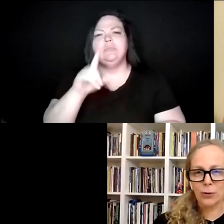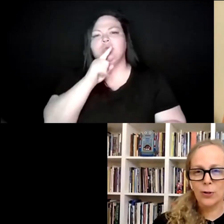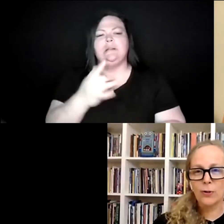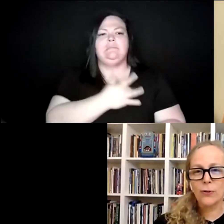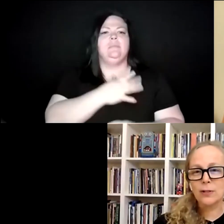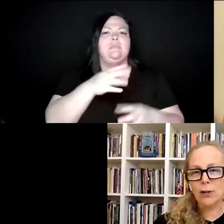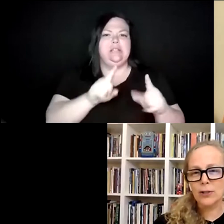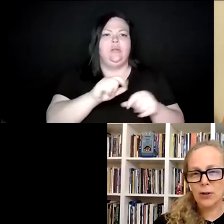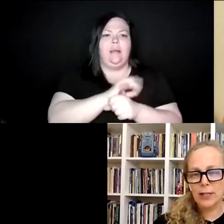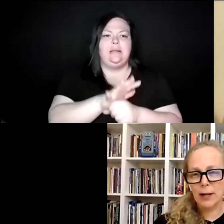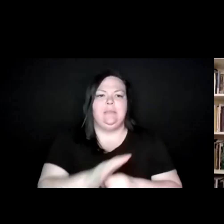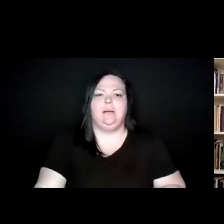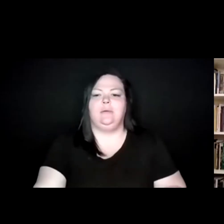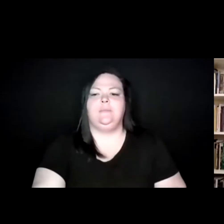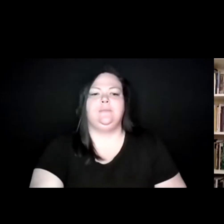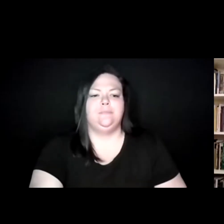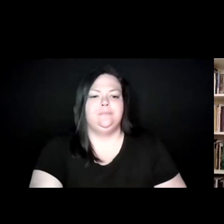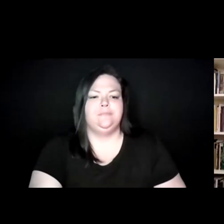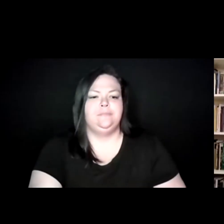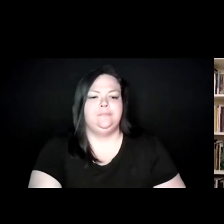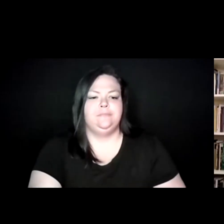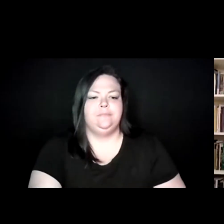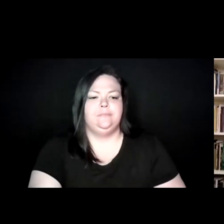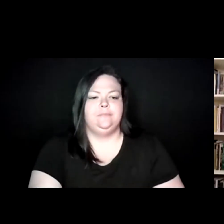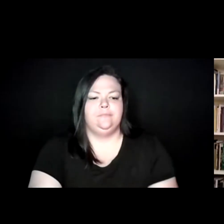"For the Solitary Diner."